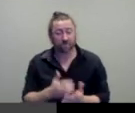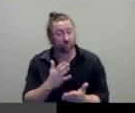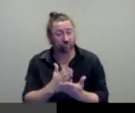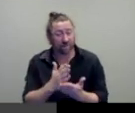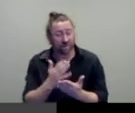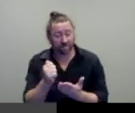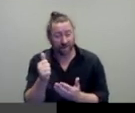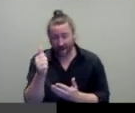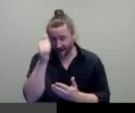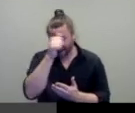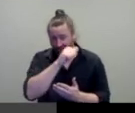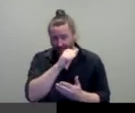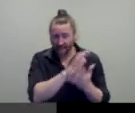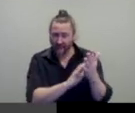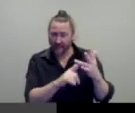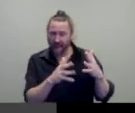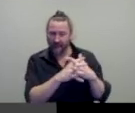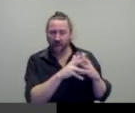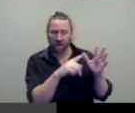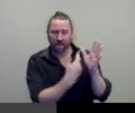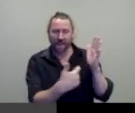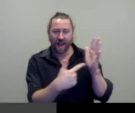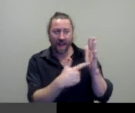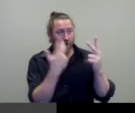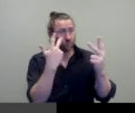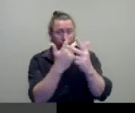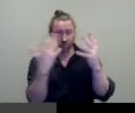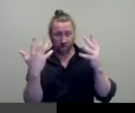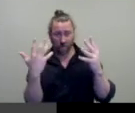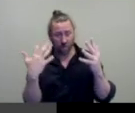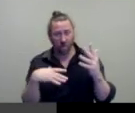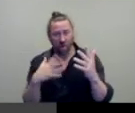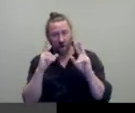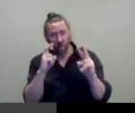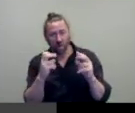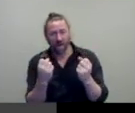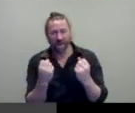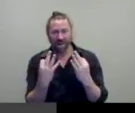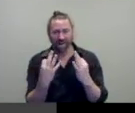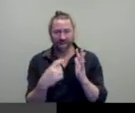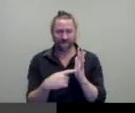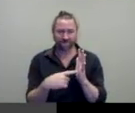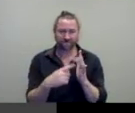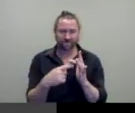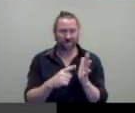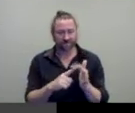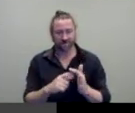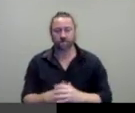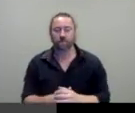in sync with what the artworks are doing there are going to be interactive polls and there are going to be